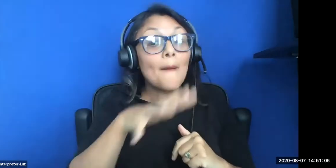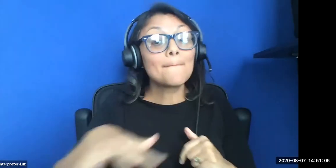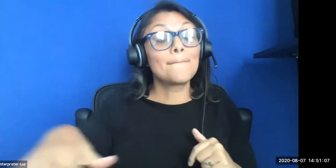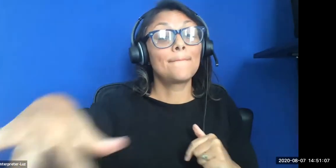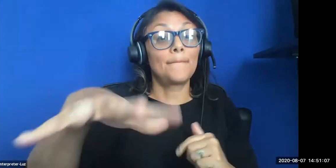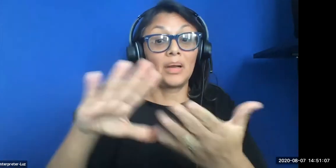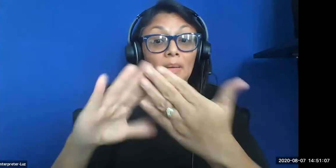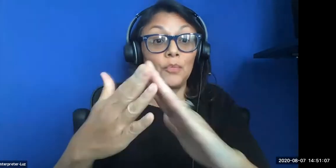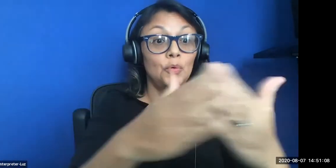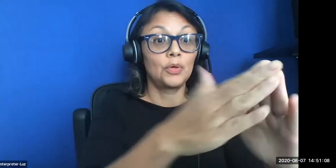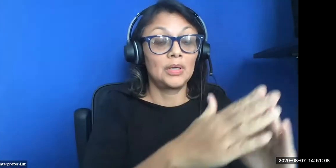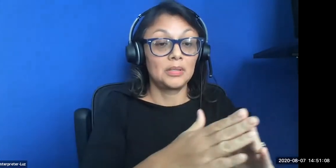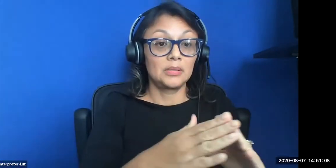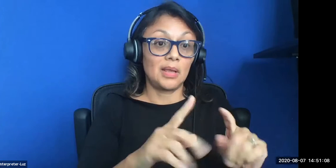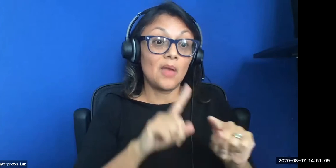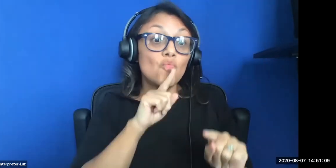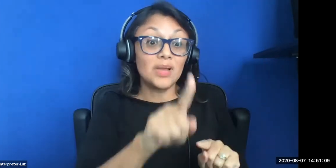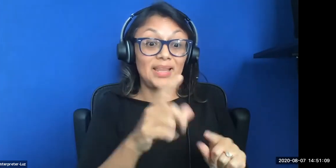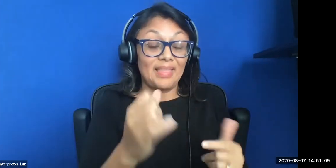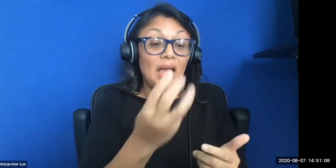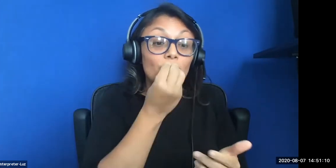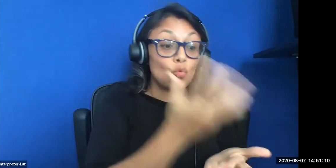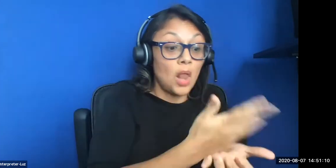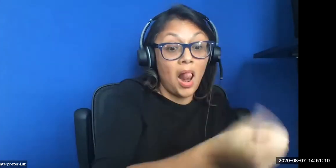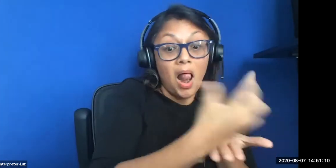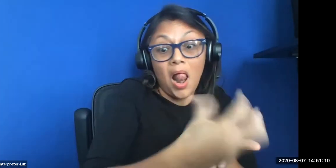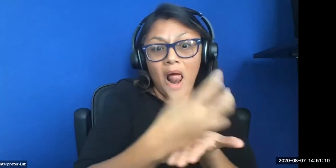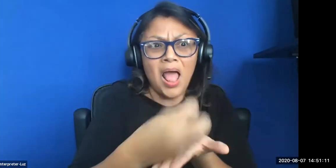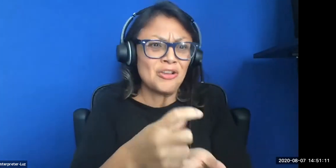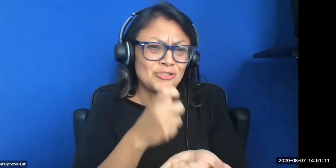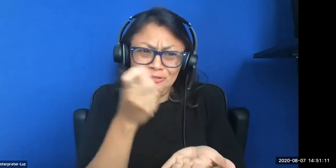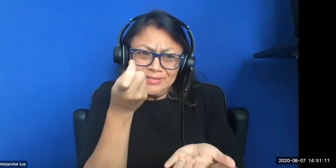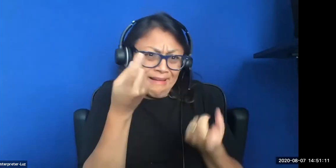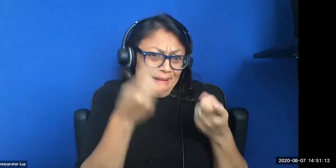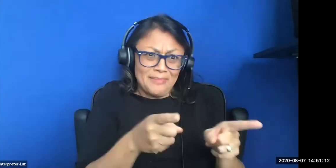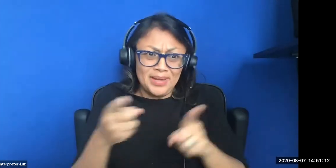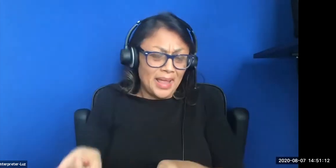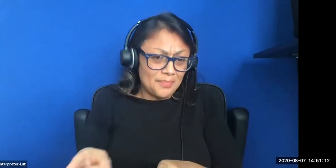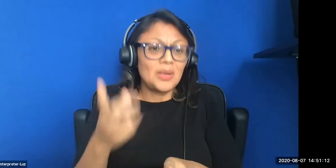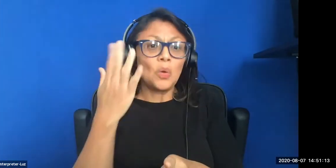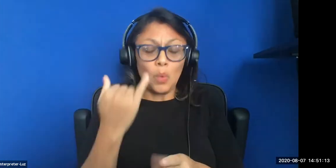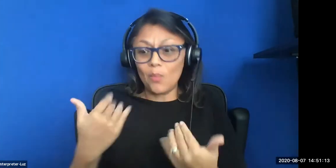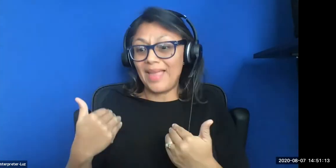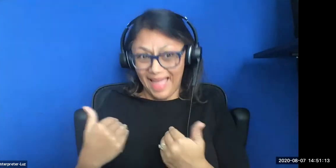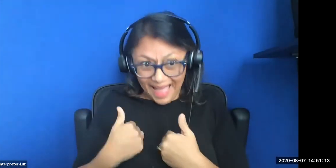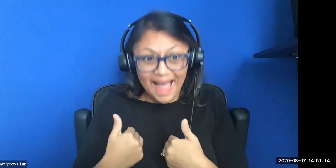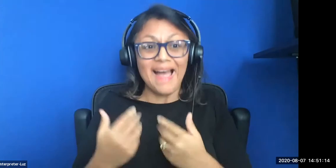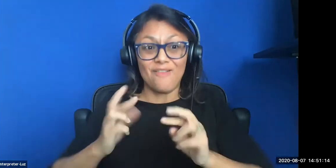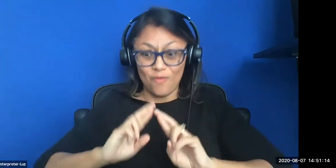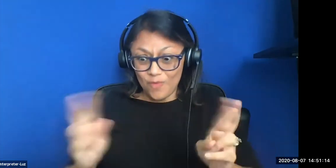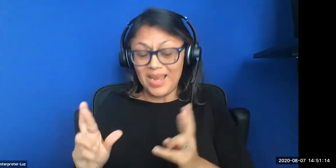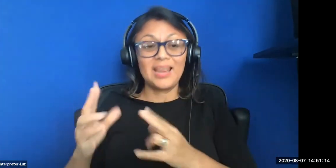Channelle Charest: shouldn't necessarily be happening where we're at. So we're looking at last mile approaches to delivery and last mile connections to folks in rural communities.